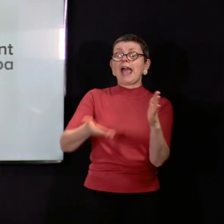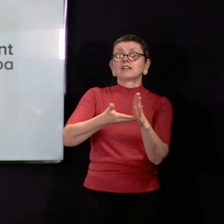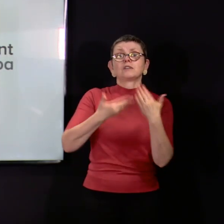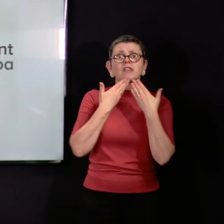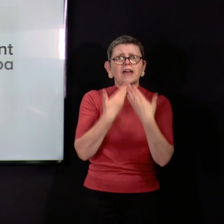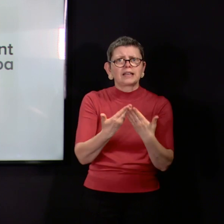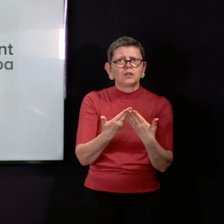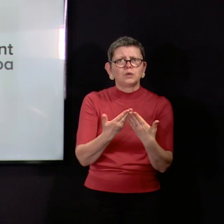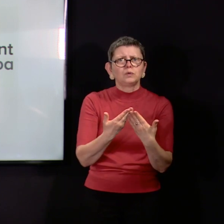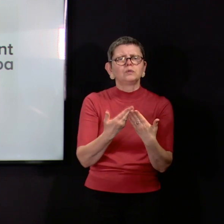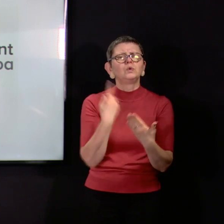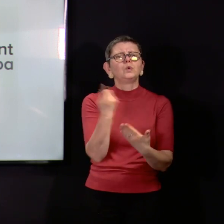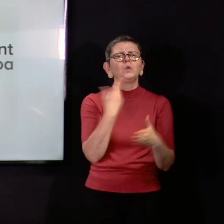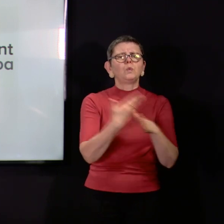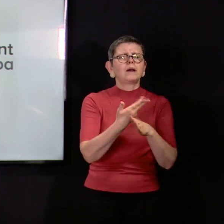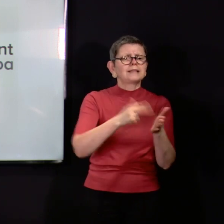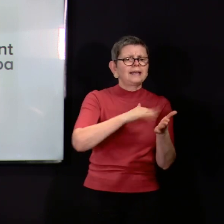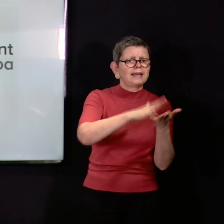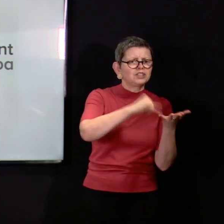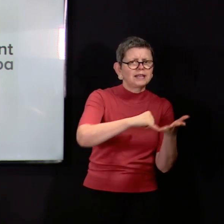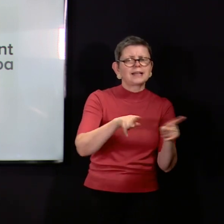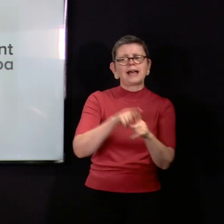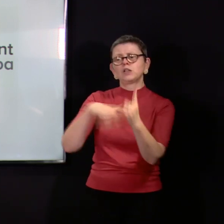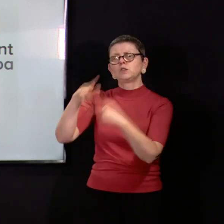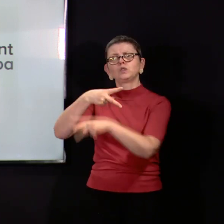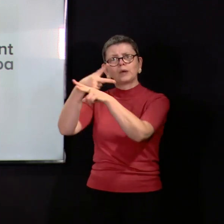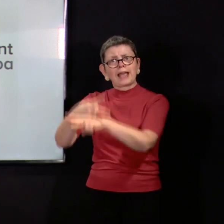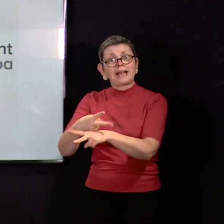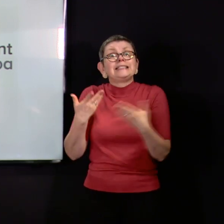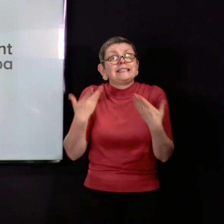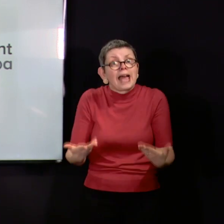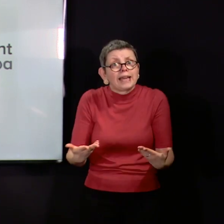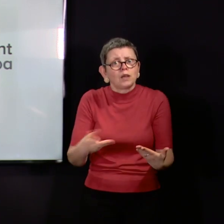working in the NHS and social care today, our bank holiday, to ensure that we can